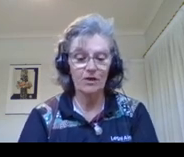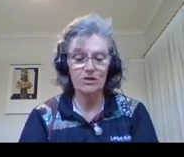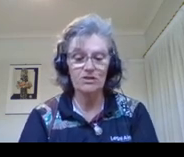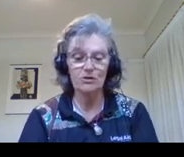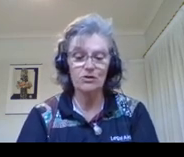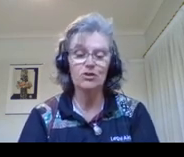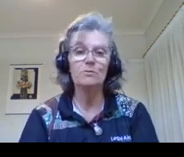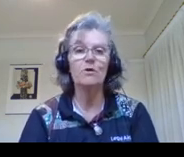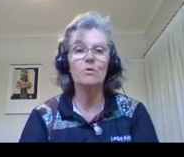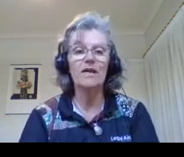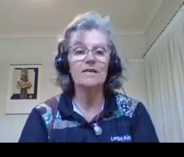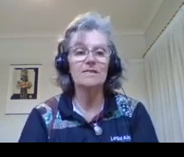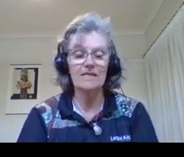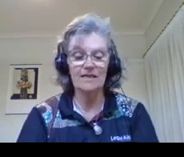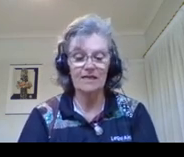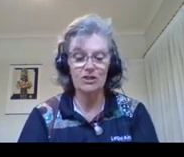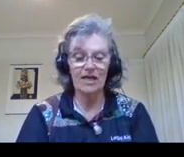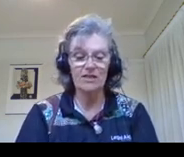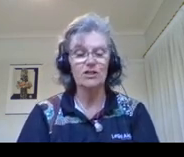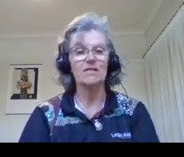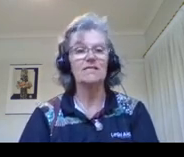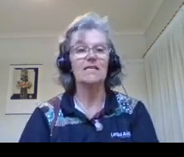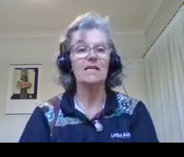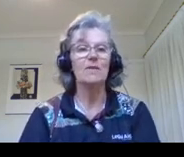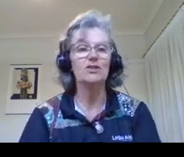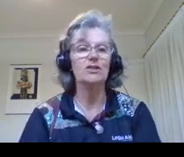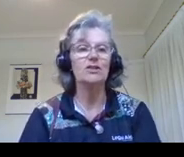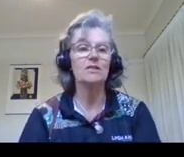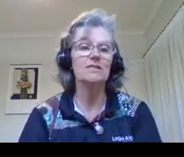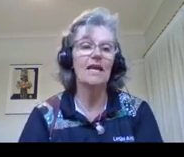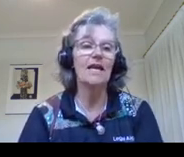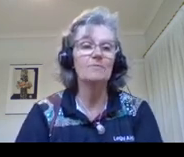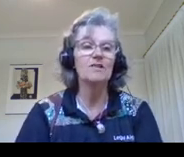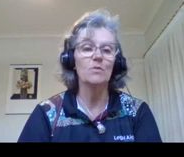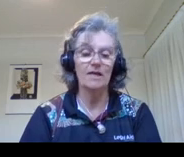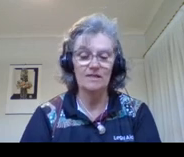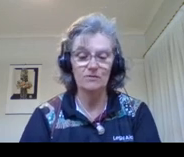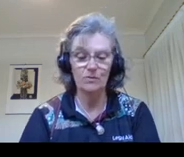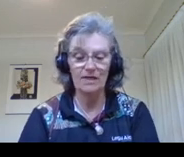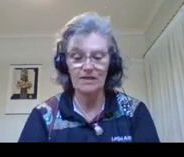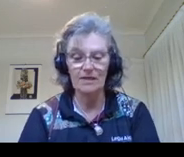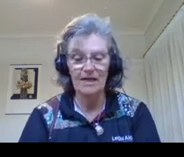focus on consumer awareness and education as Lydia mentioned it's scams awareness week